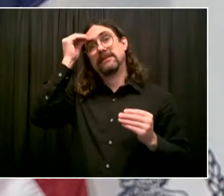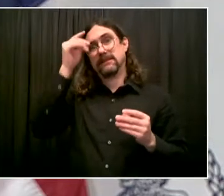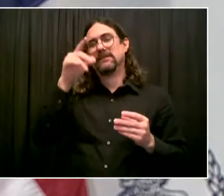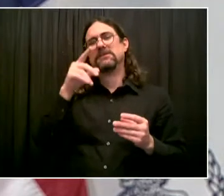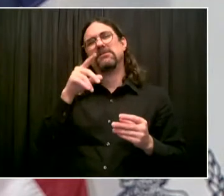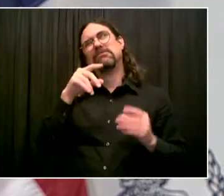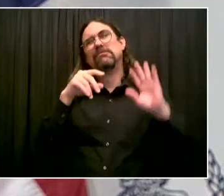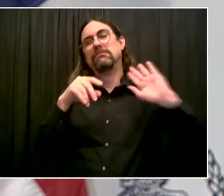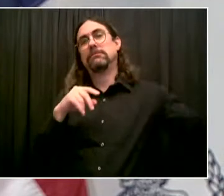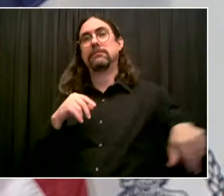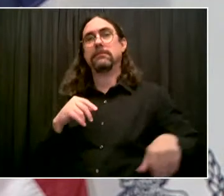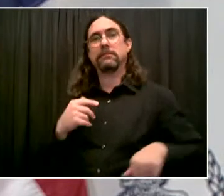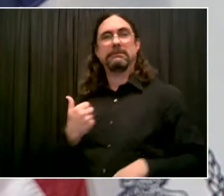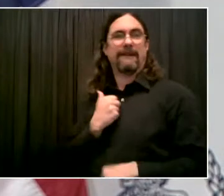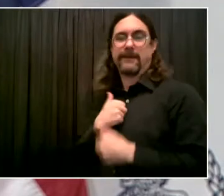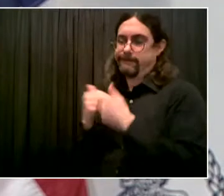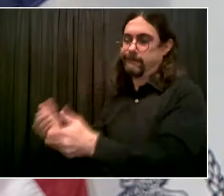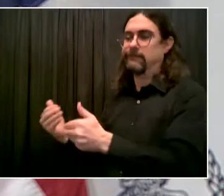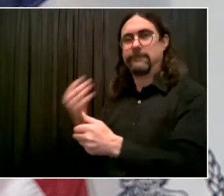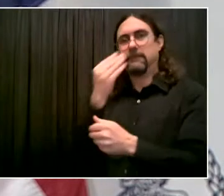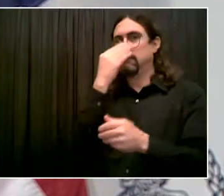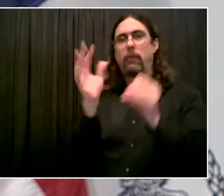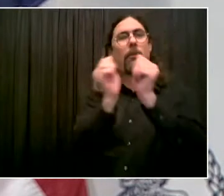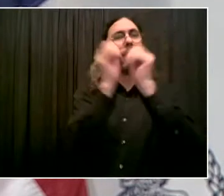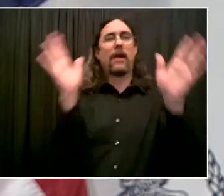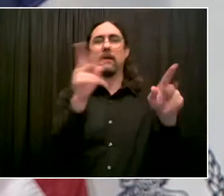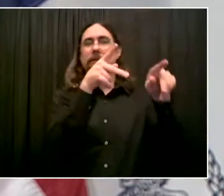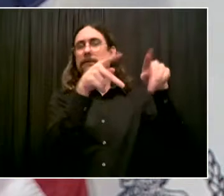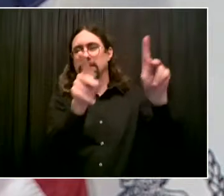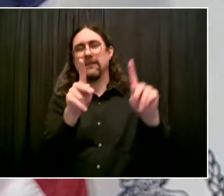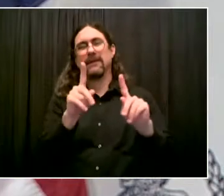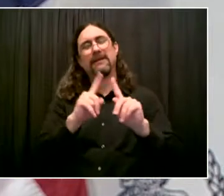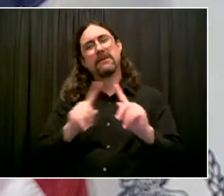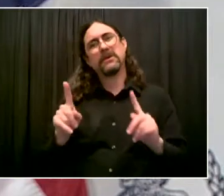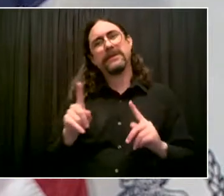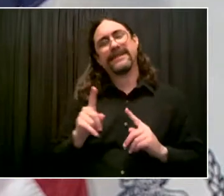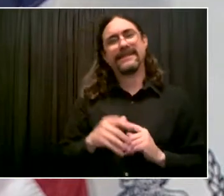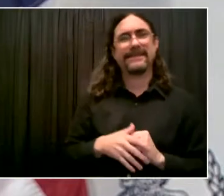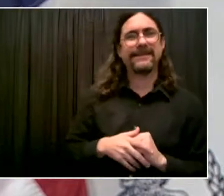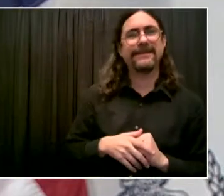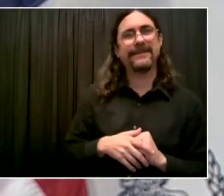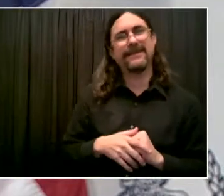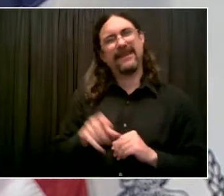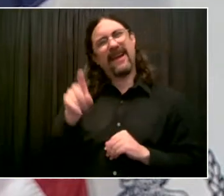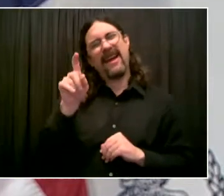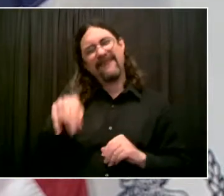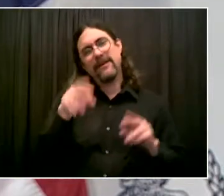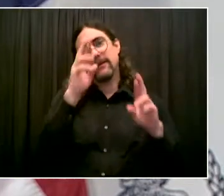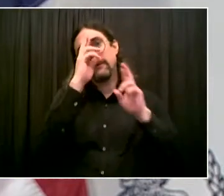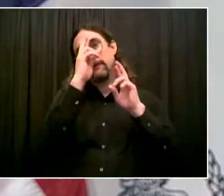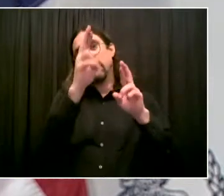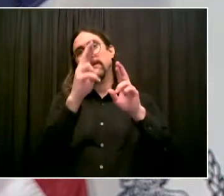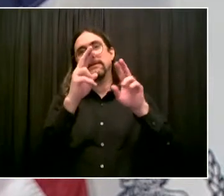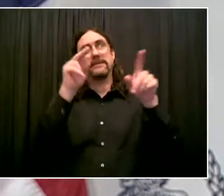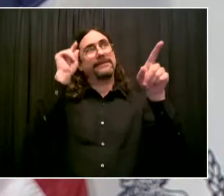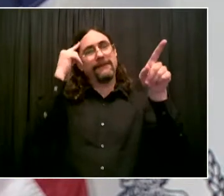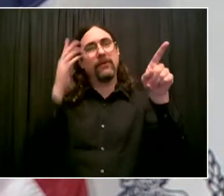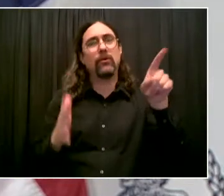DOING IT. WE TRY TO RESPPCTE